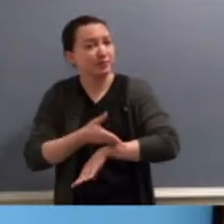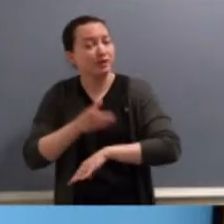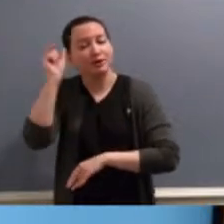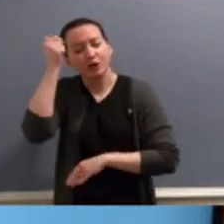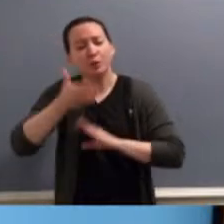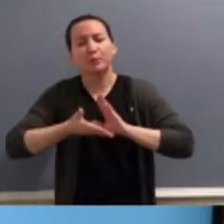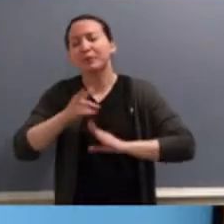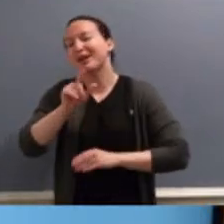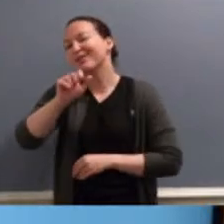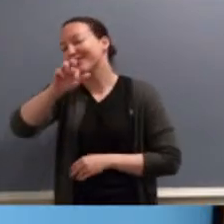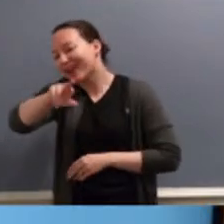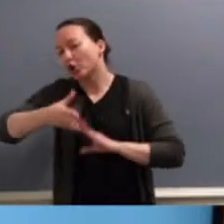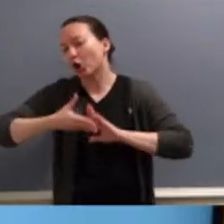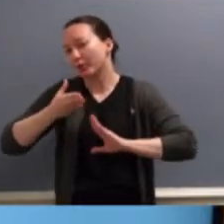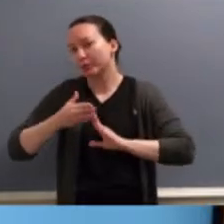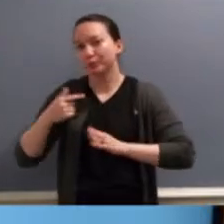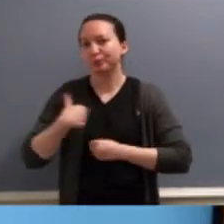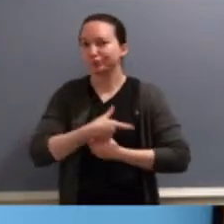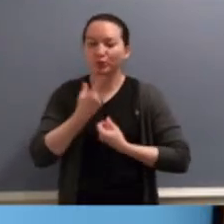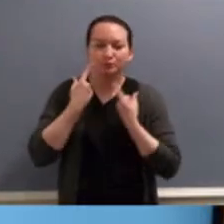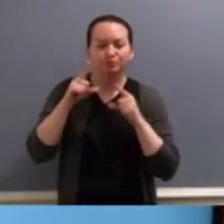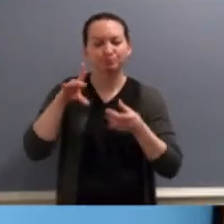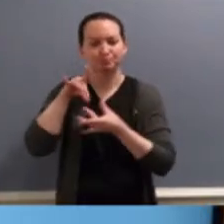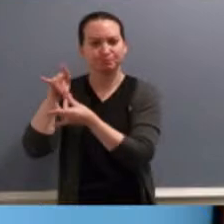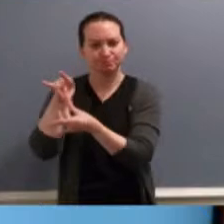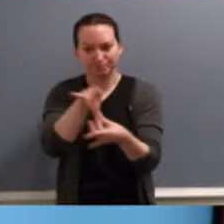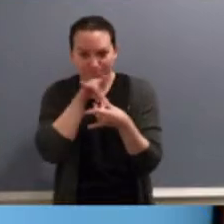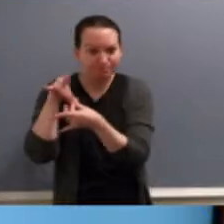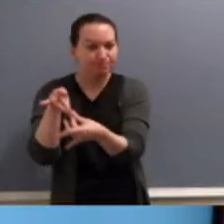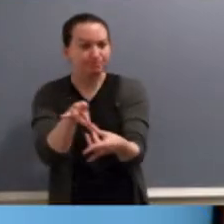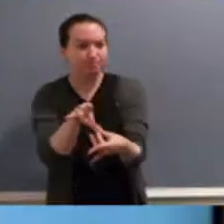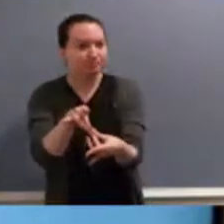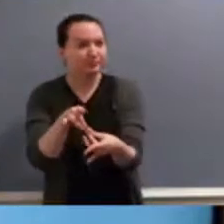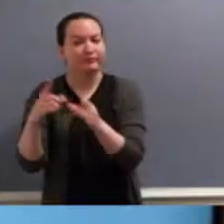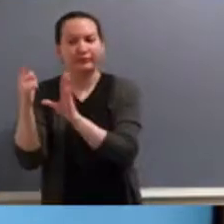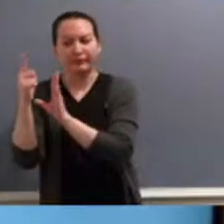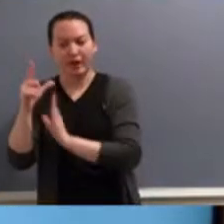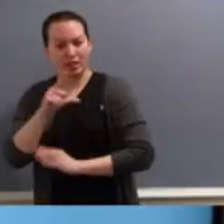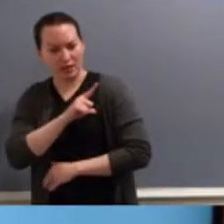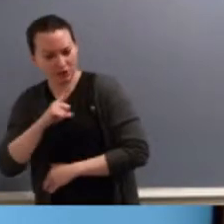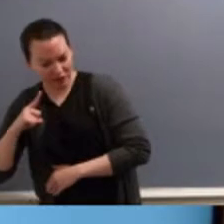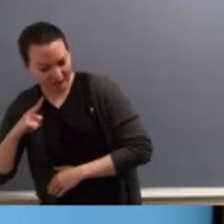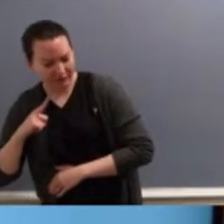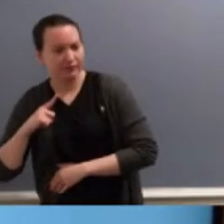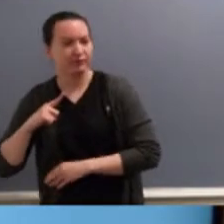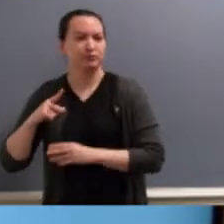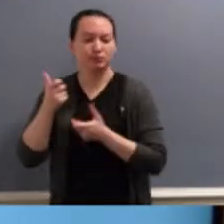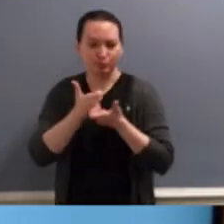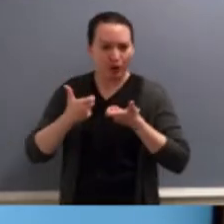operation to ensure that we are more effectively coordinating the legislative priorities at both